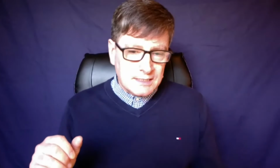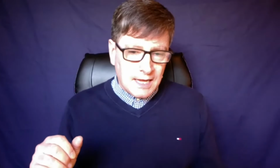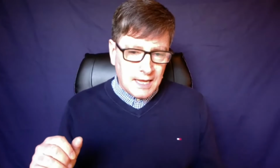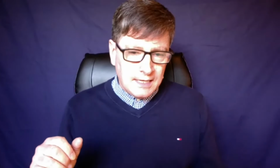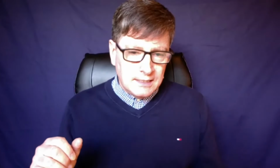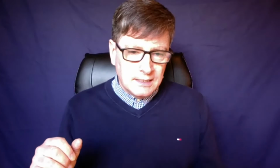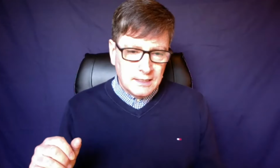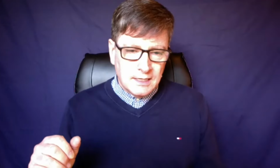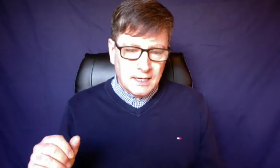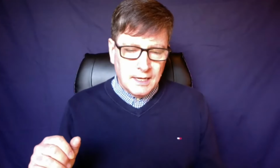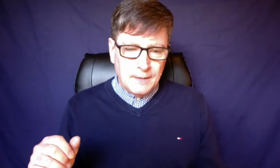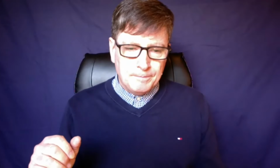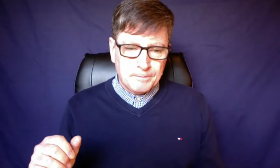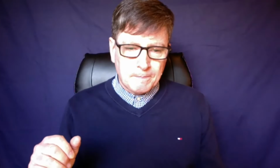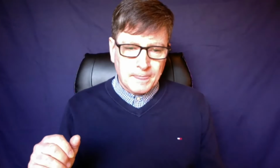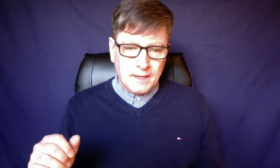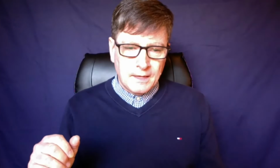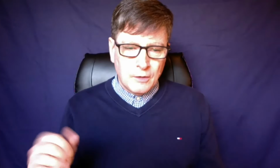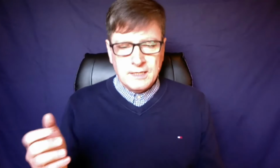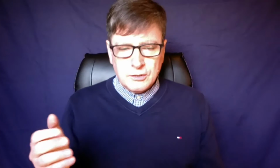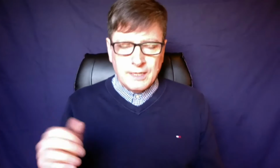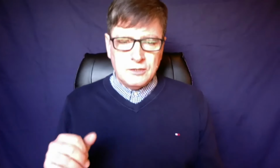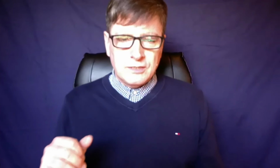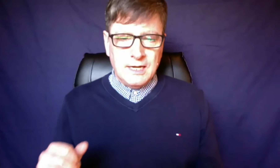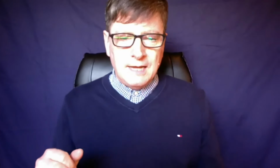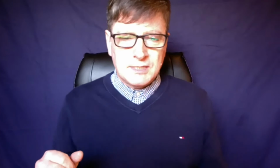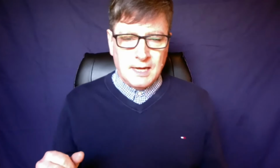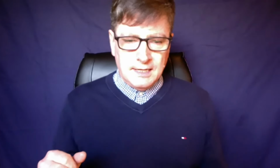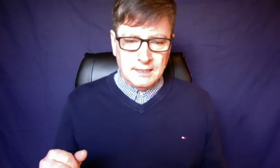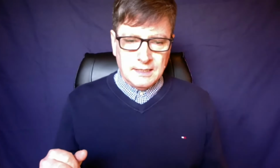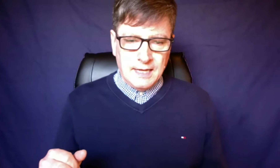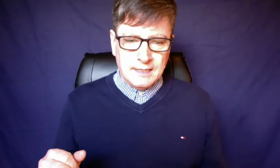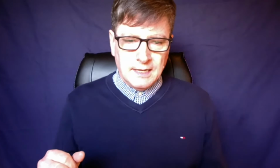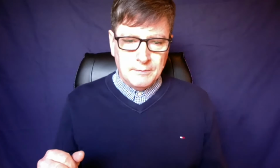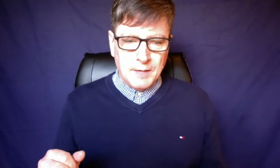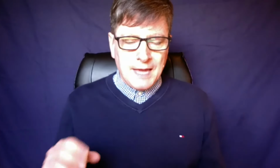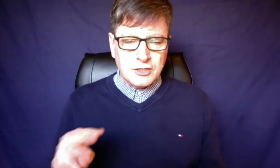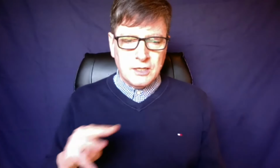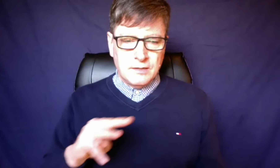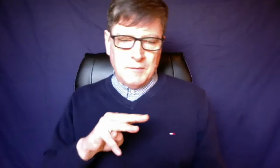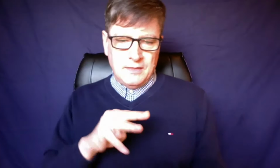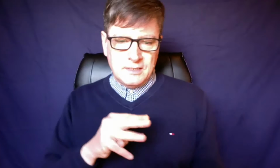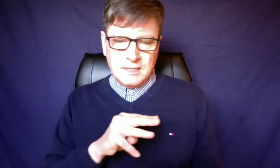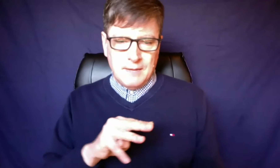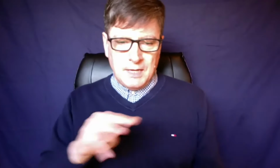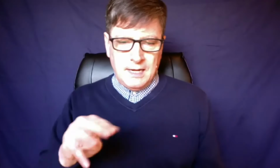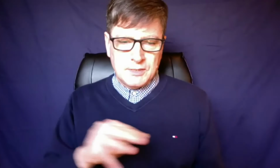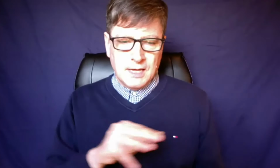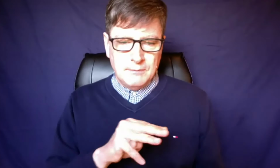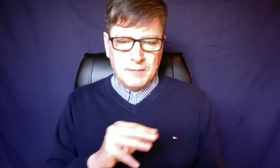arm crosses midline. So it may be that the child wants to sign --